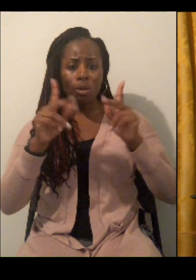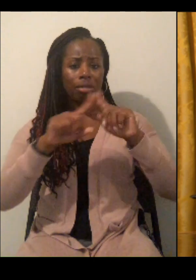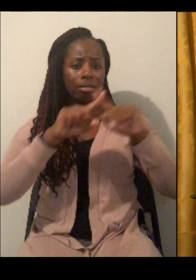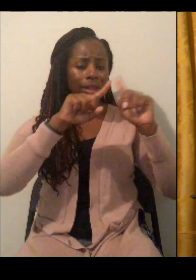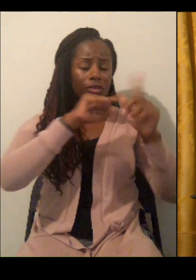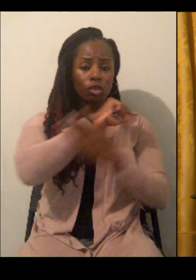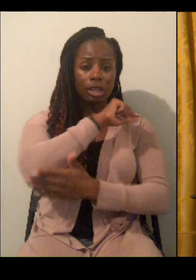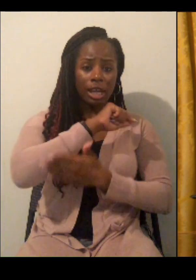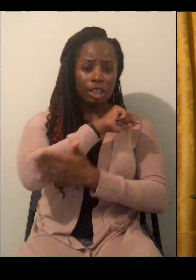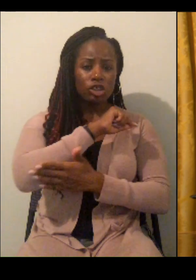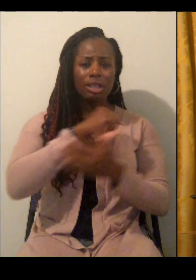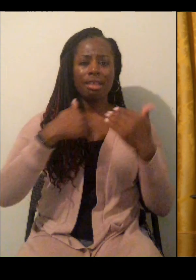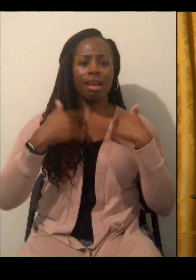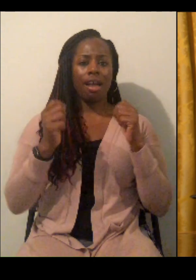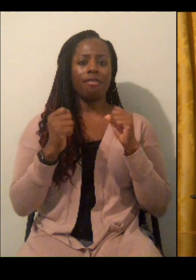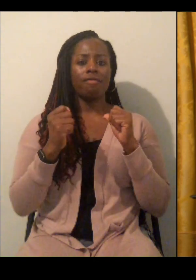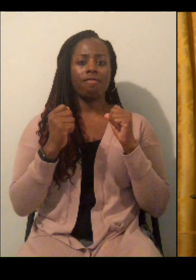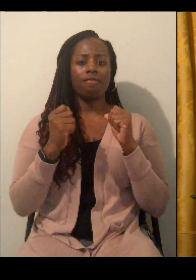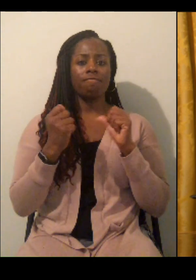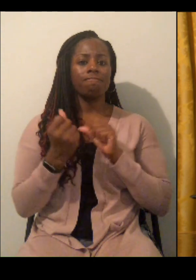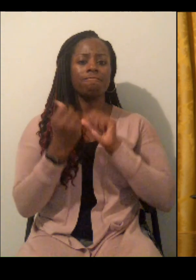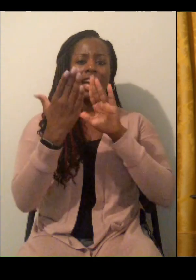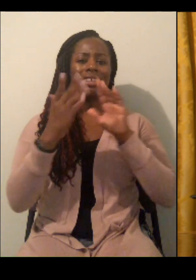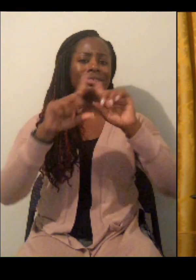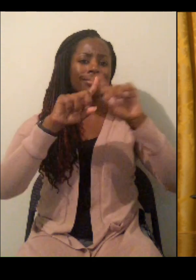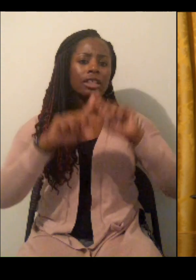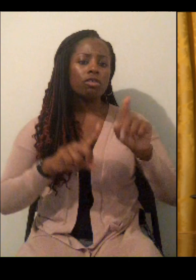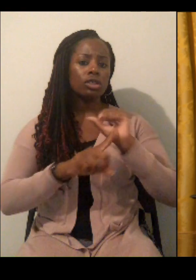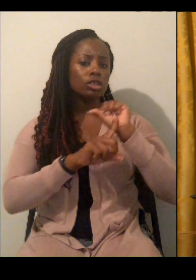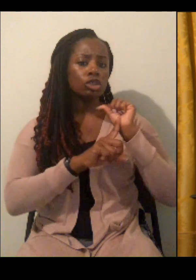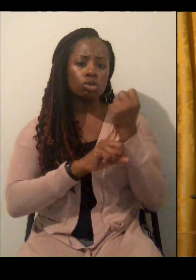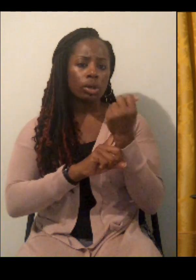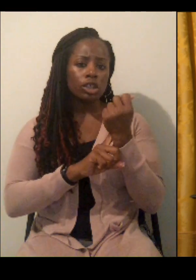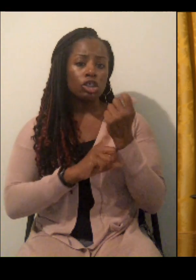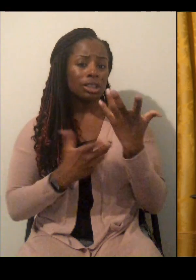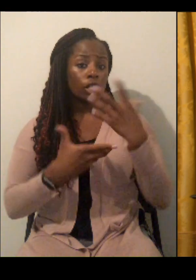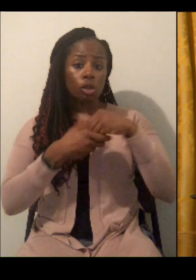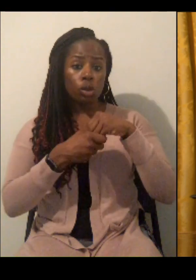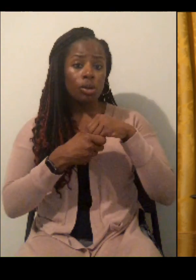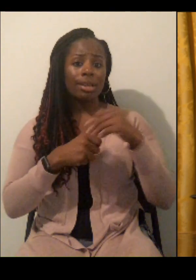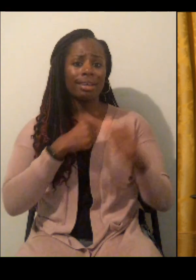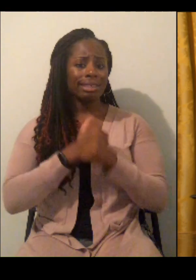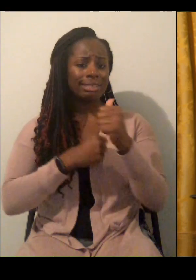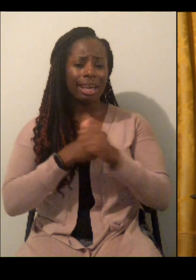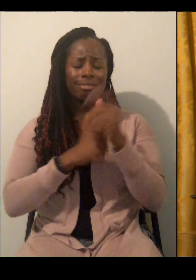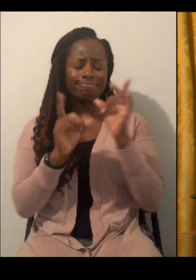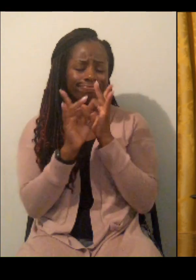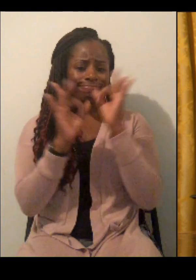including a large-scale and very dangerous health threats this is the way